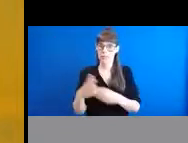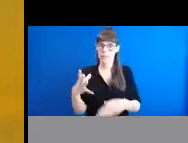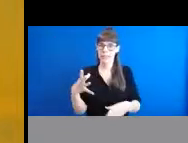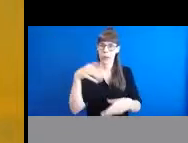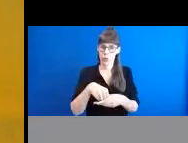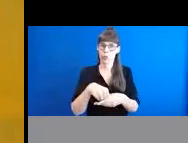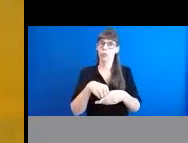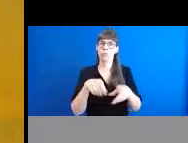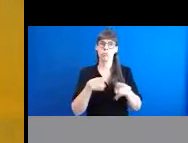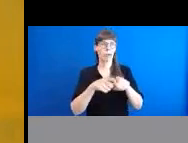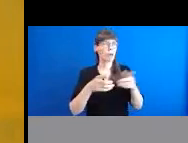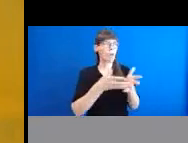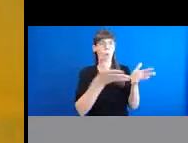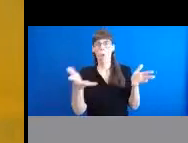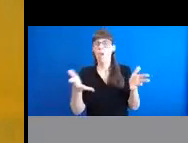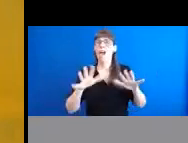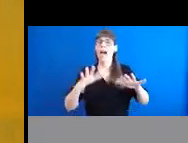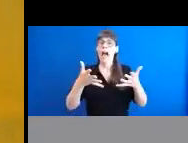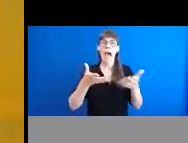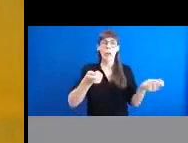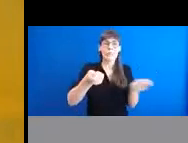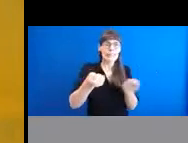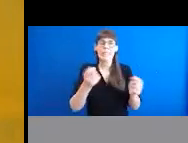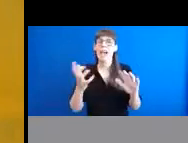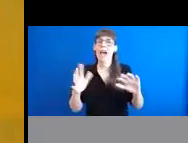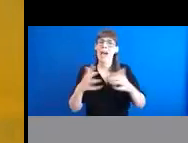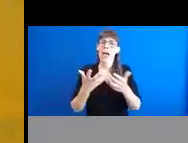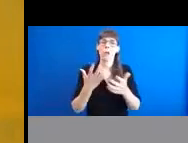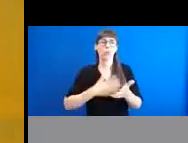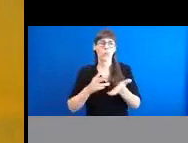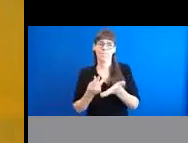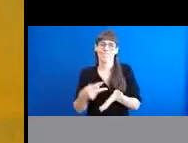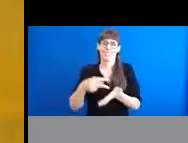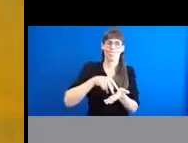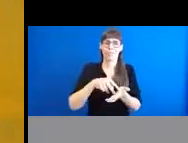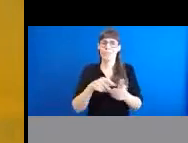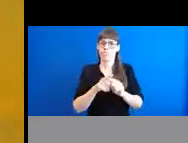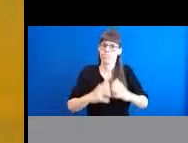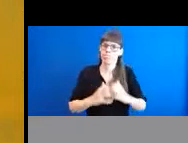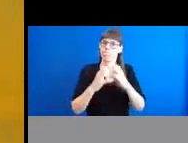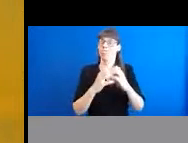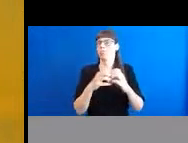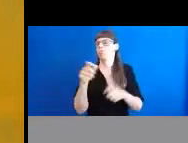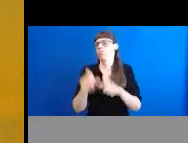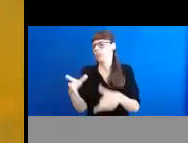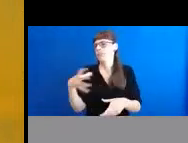to COVID-19. It emphasized how essential it is to ensure that disability inclusion is mainstreamed in all response and